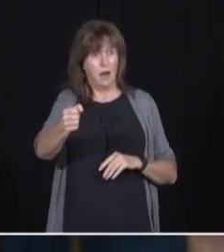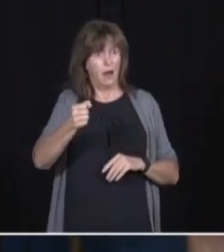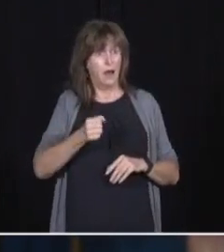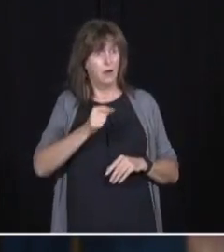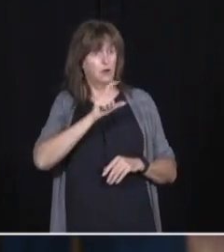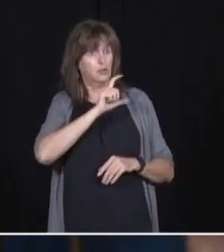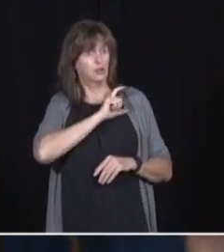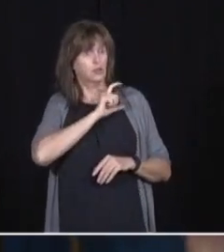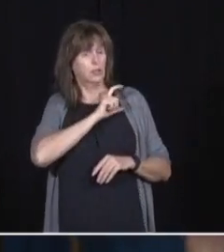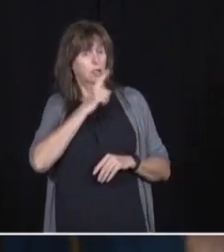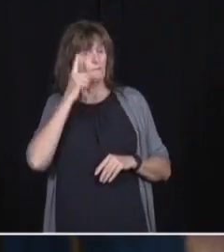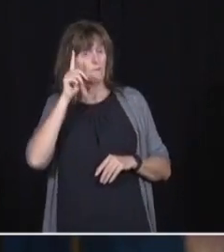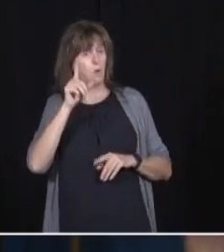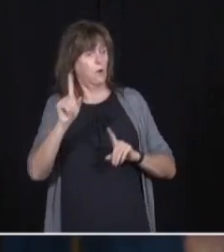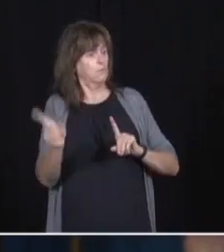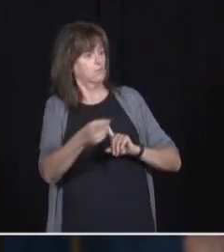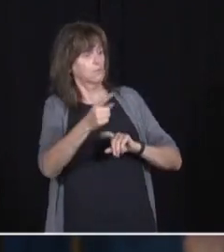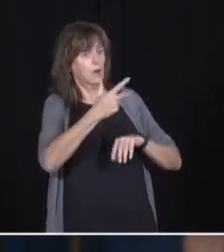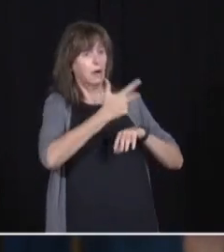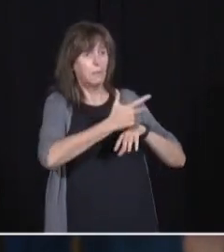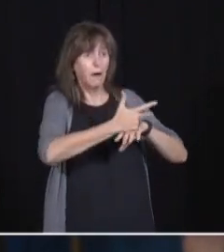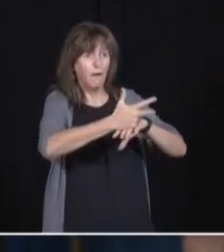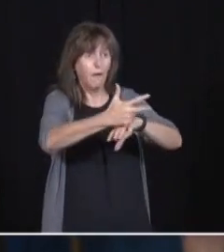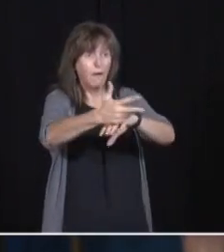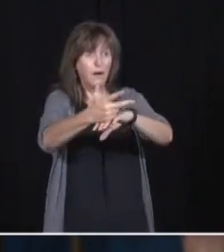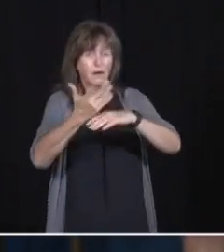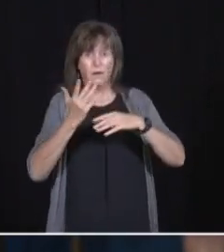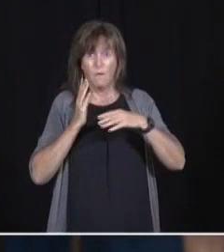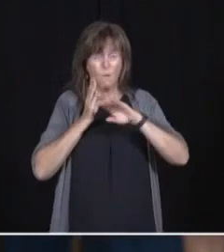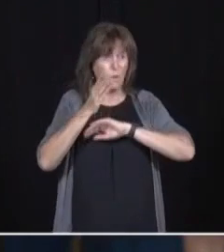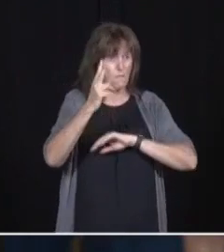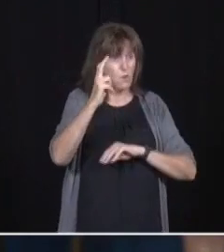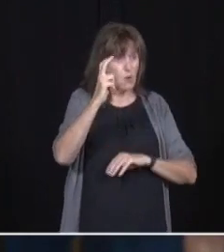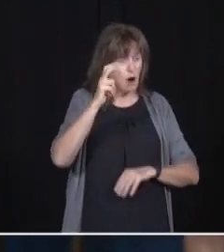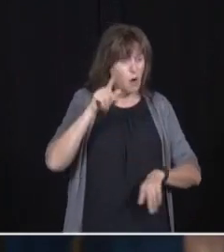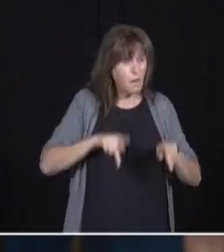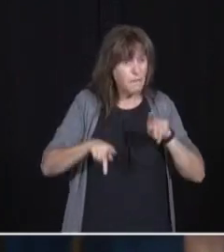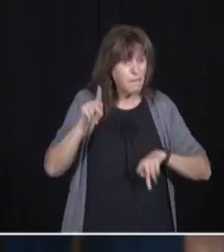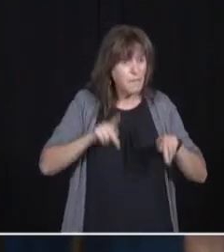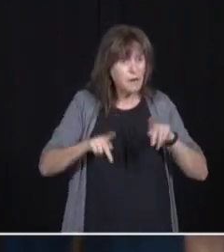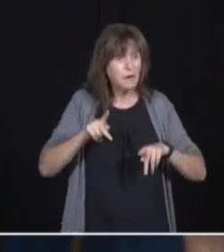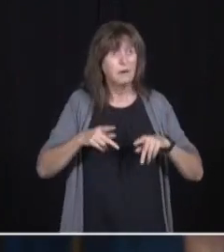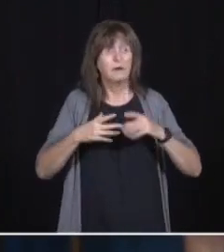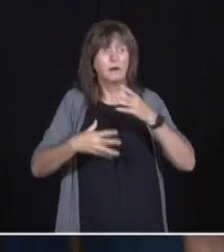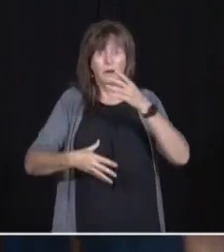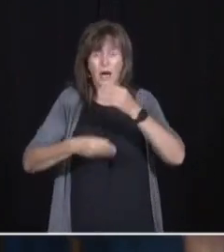security. There is upwards of 200 people. They had barriers above the home's backyard fence so people cannot see